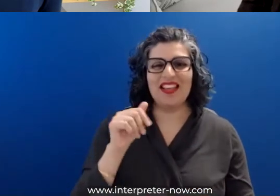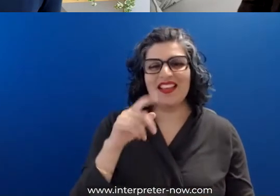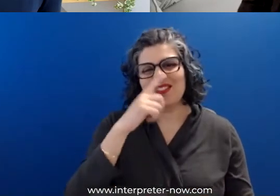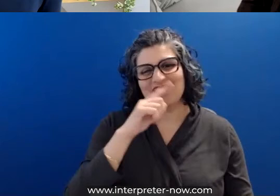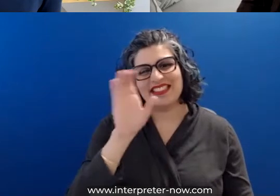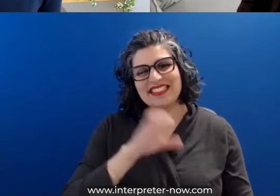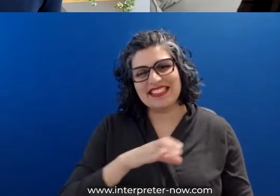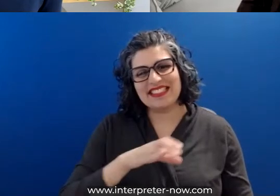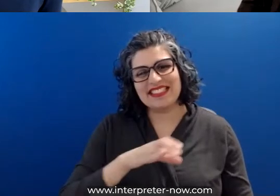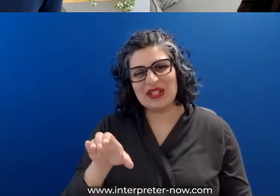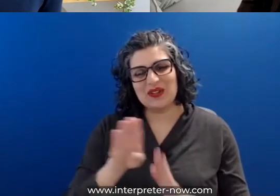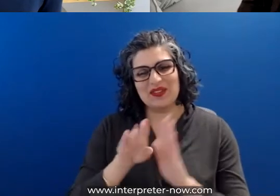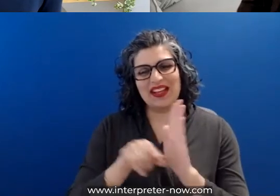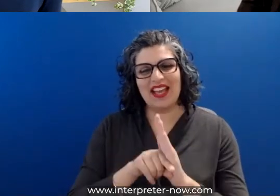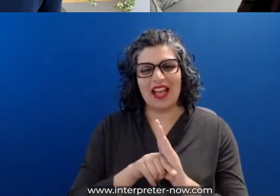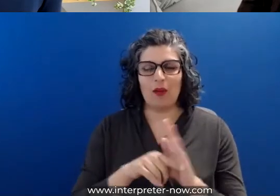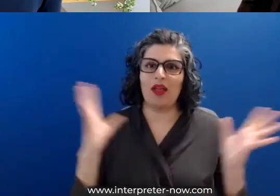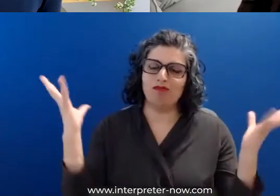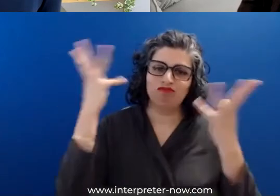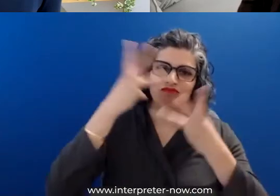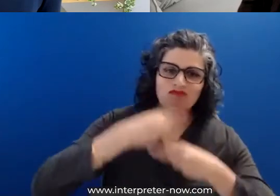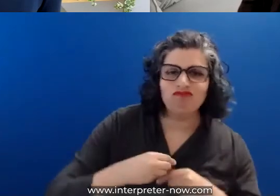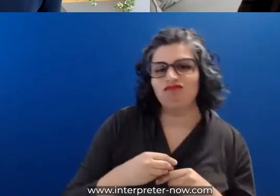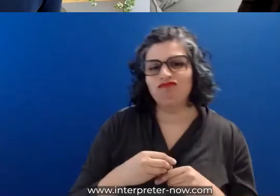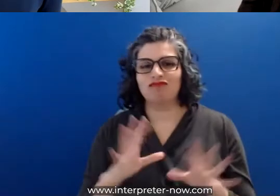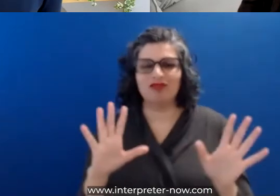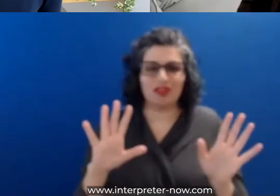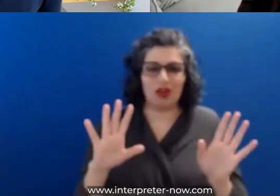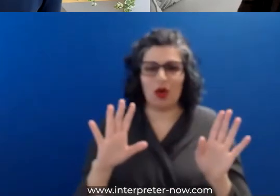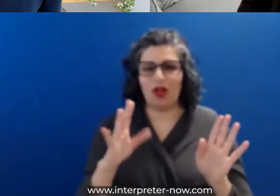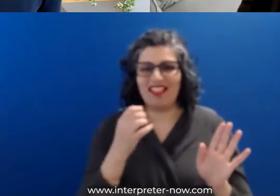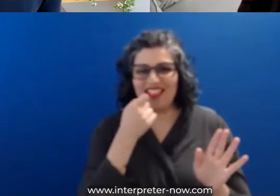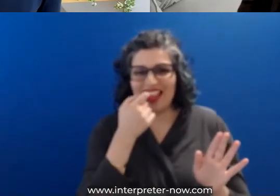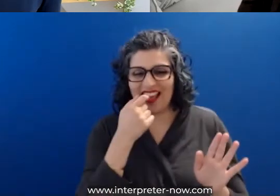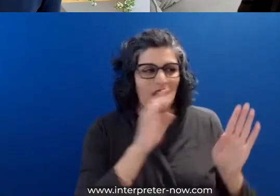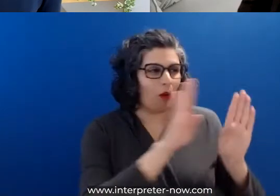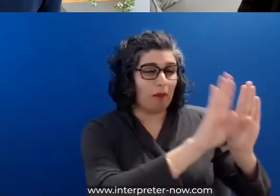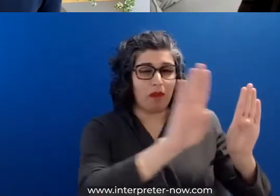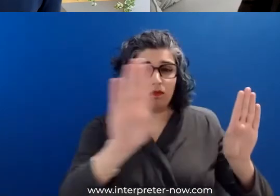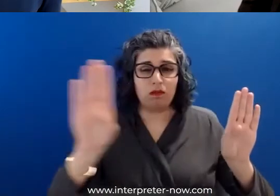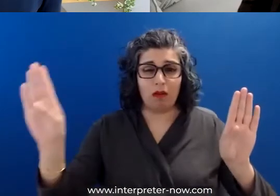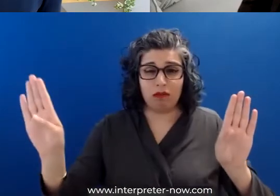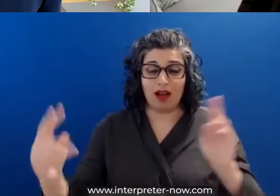room with natural wood and stone, an asymmetrical roof, and a lake and desert landscape beyond